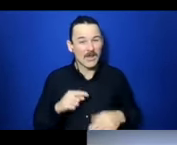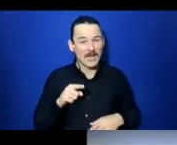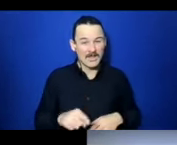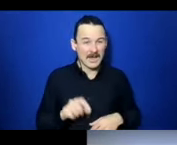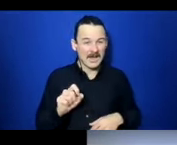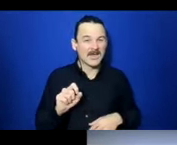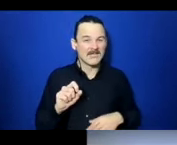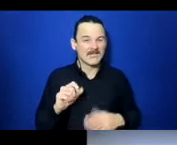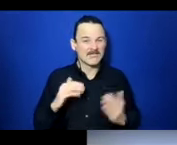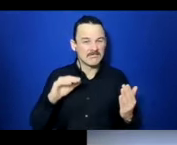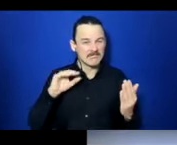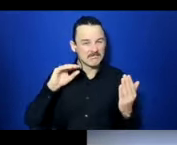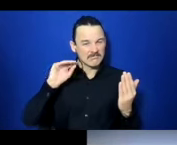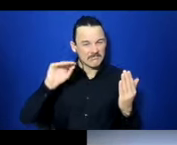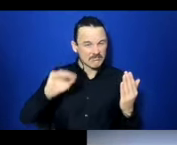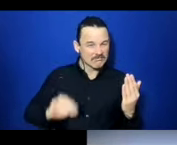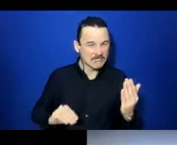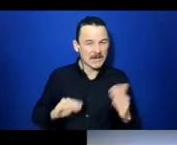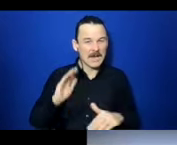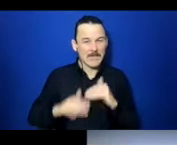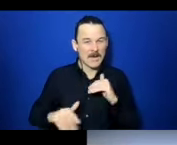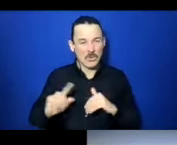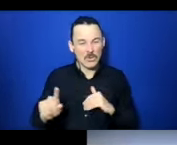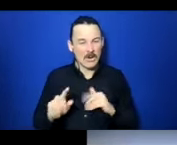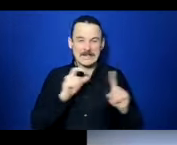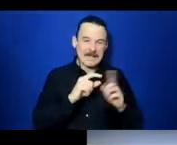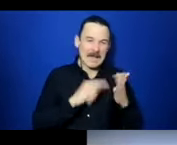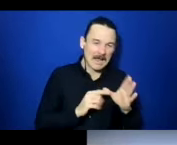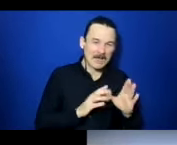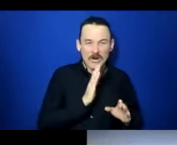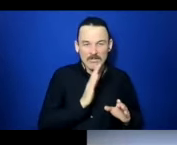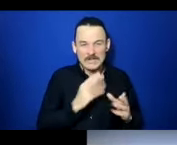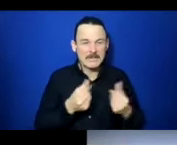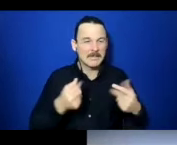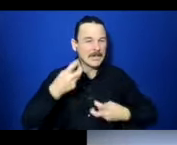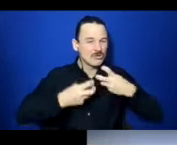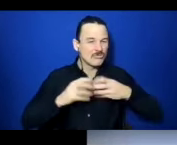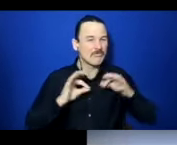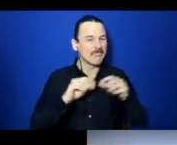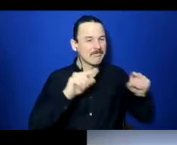challenges around interoperability and data privacy and a great app that we're supporting